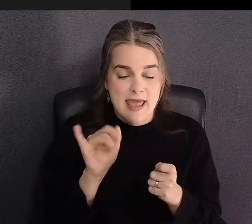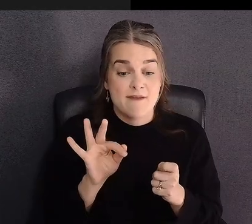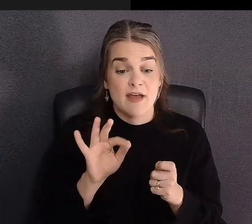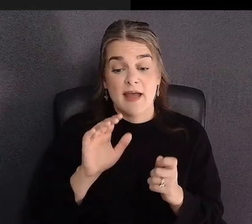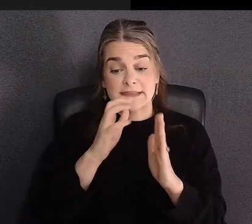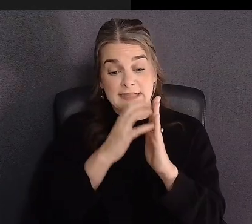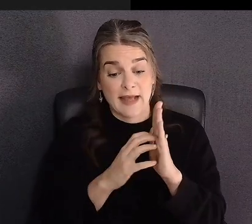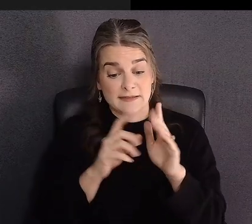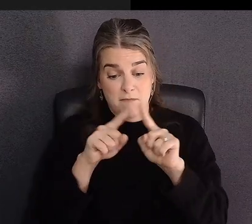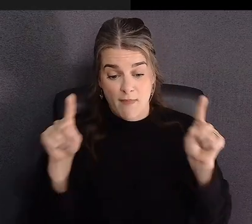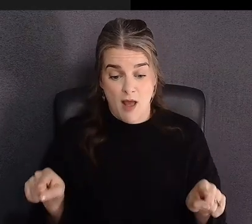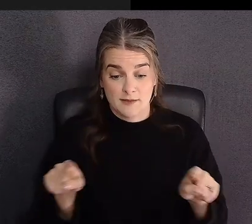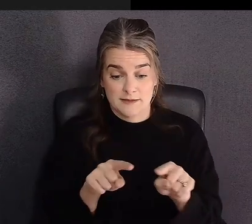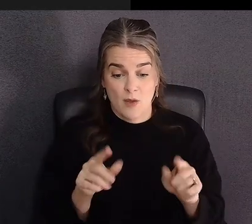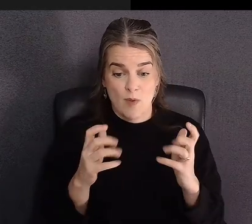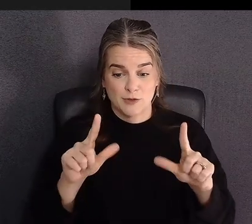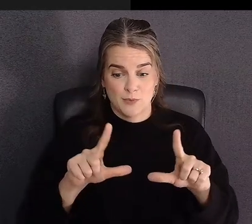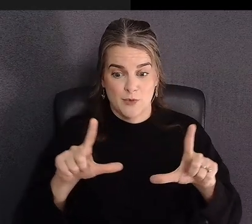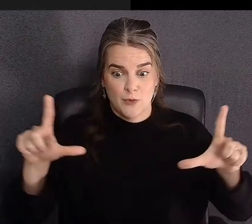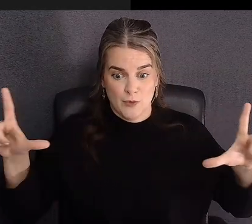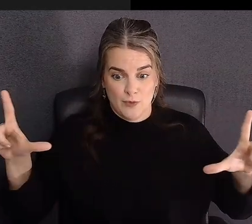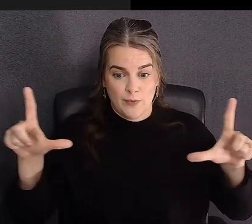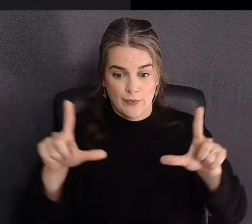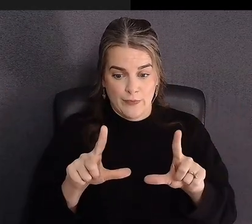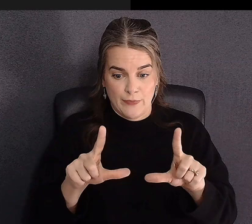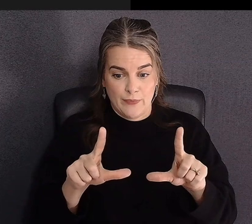she has to hover the mouse just so over the edge of the box.